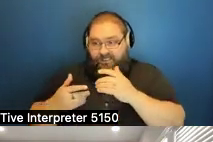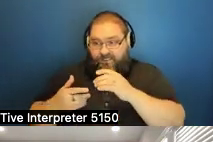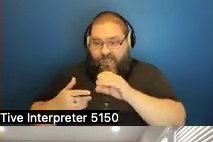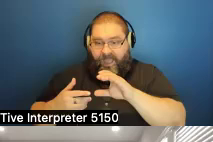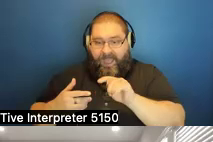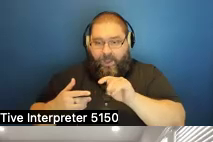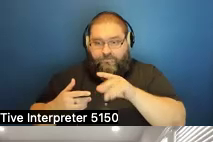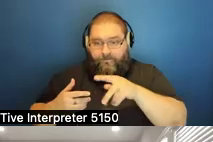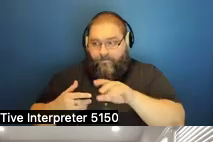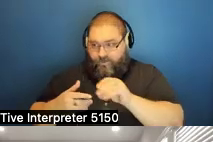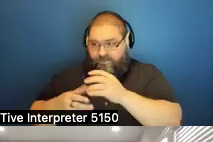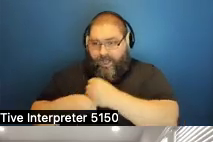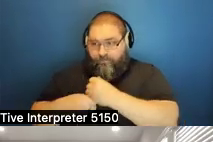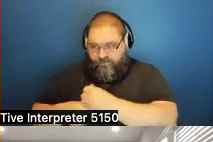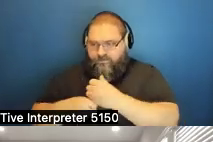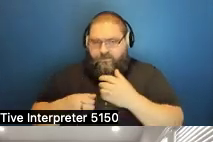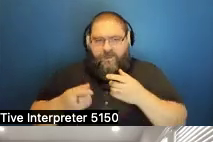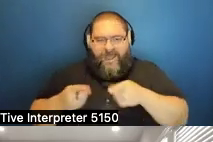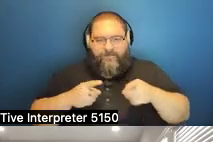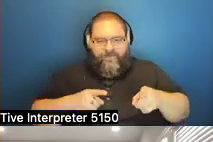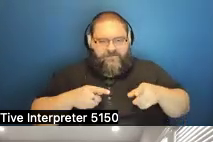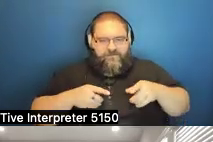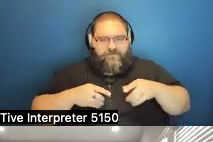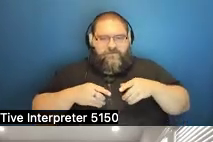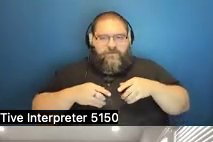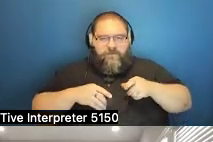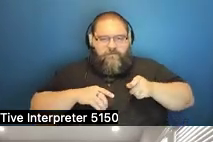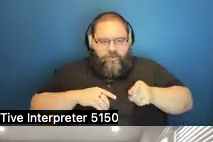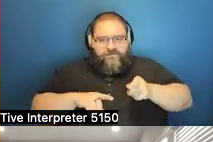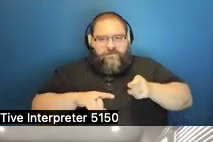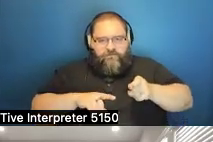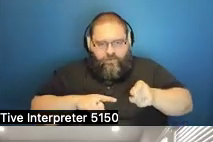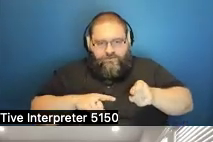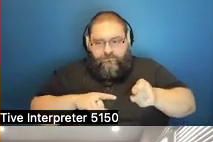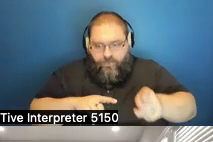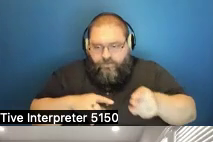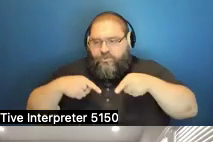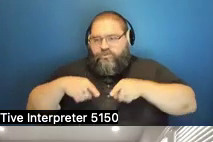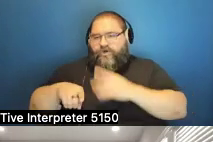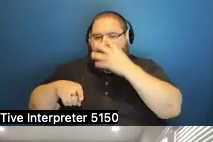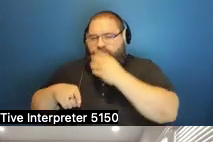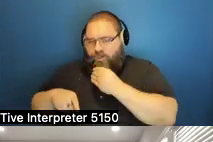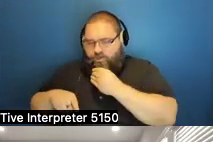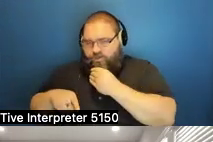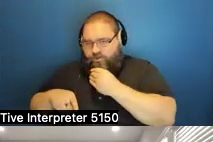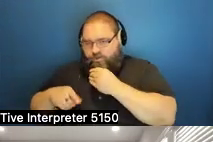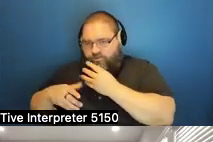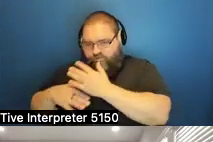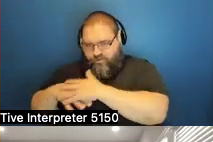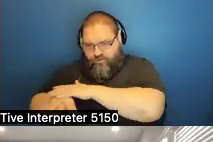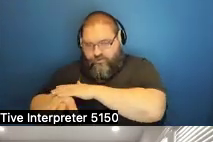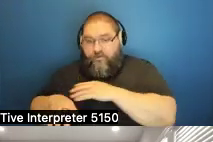19:41:58 During slow-wave sleep. 19:42:01 So that means you're in your deep sleep.